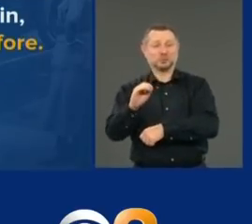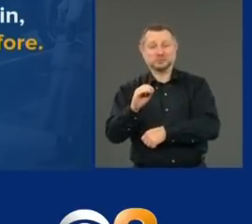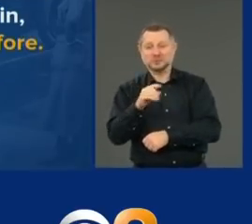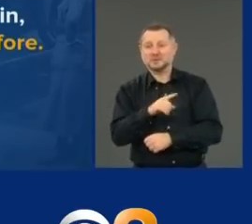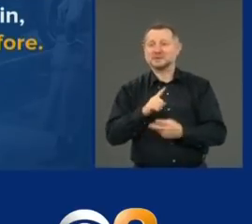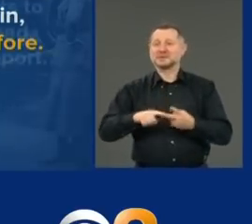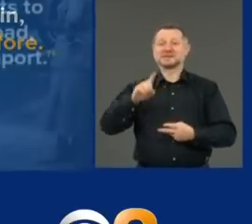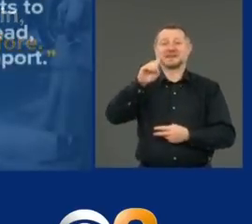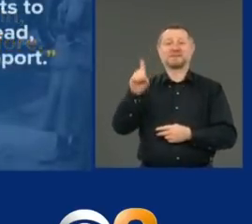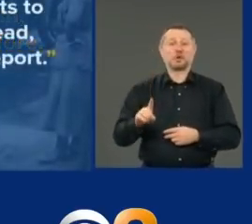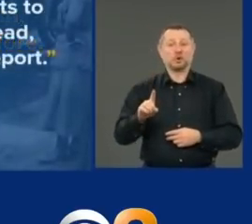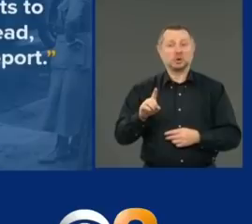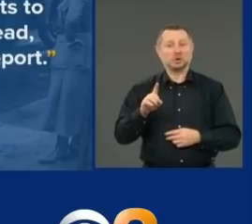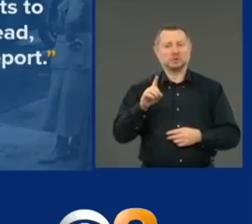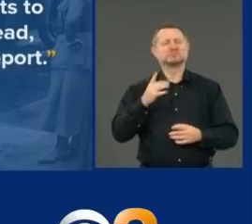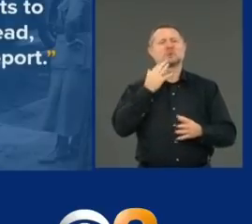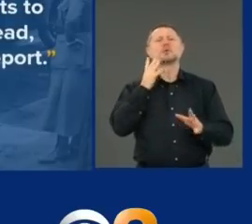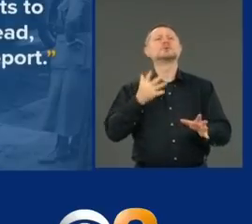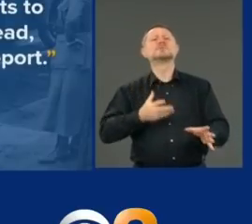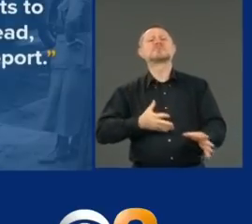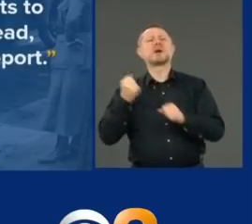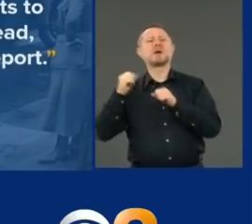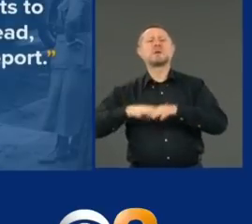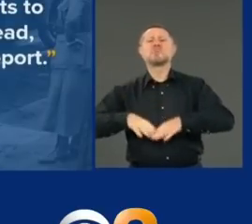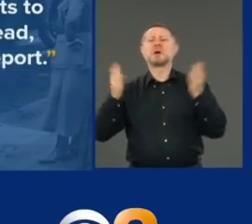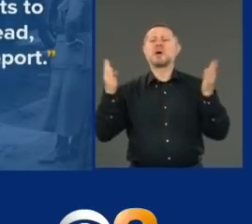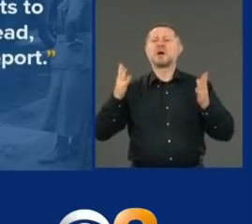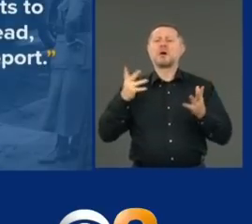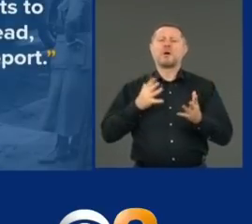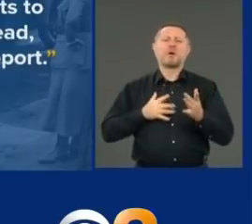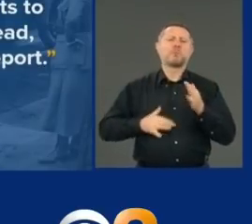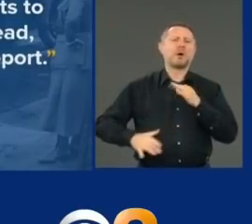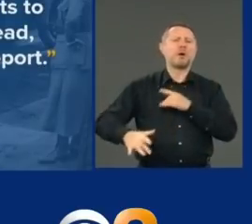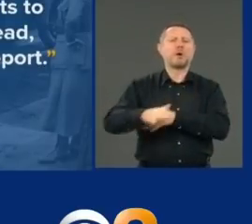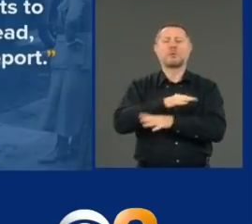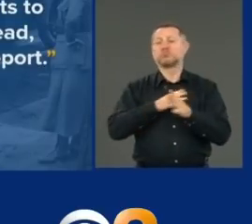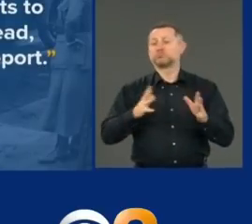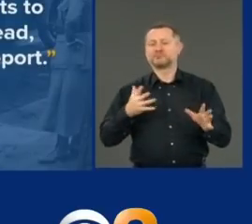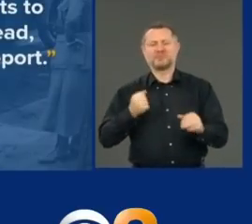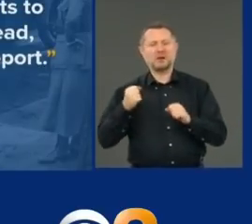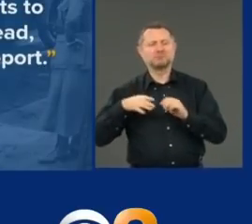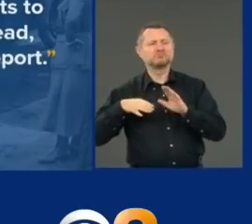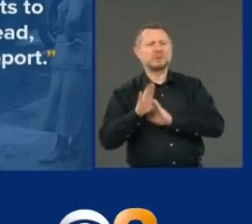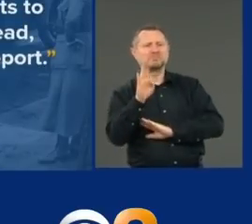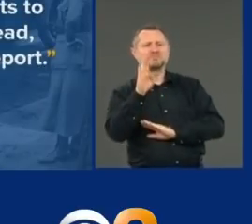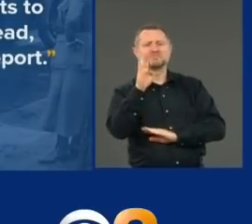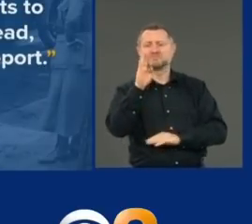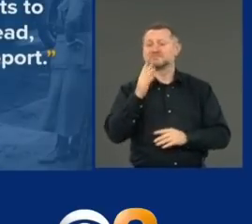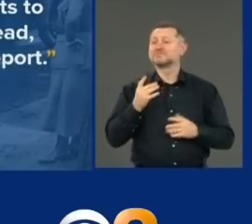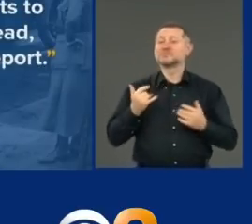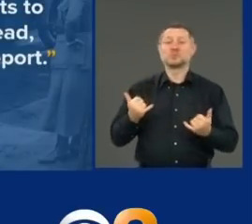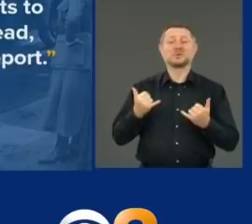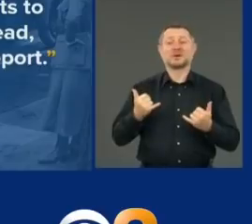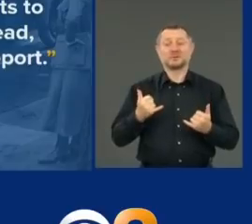WHAT YOU THINK AND IDEOLOGY, THIS IS WHAT WE KNOW AND THESE ARE THE FACTS FROM THE 1918 PANDEMIC.